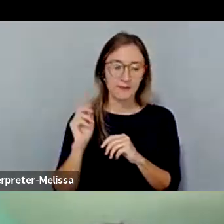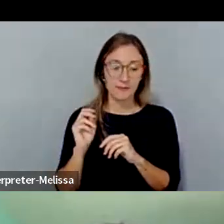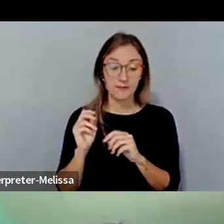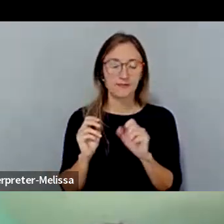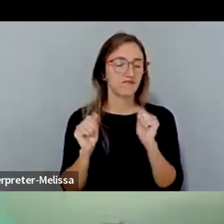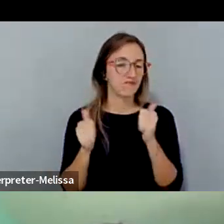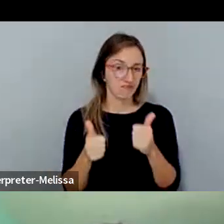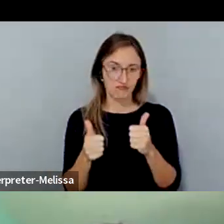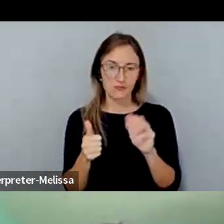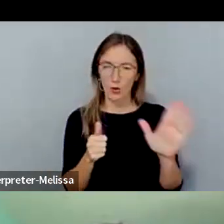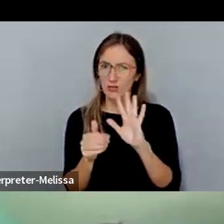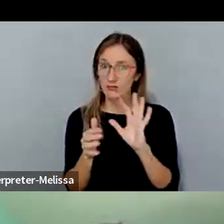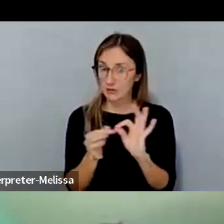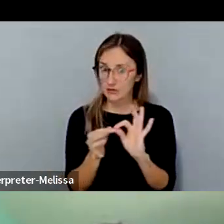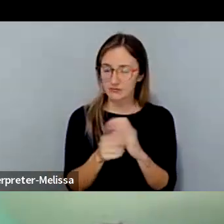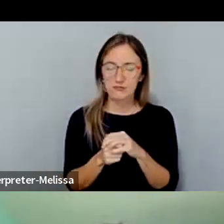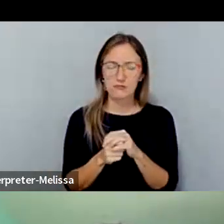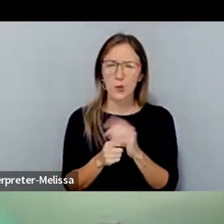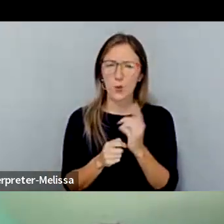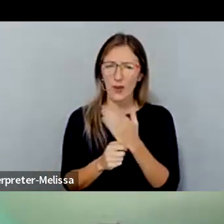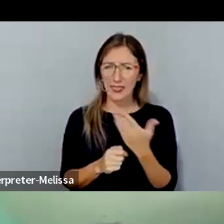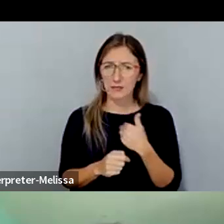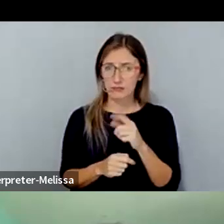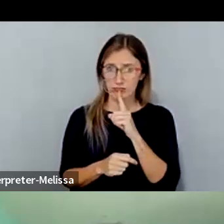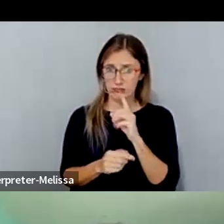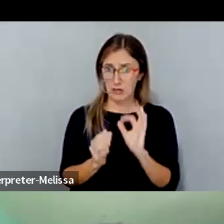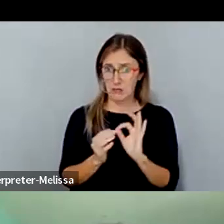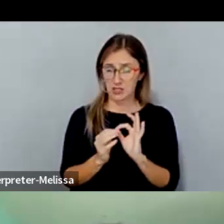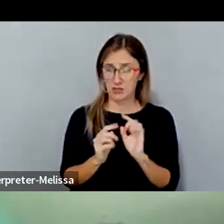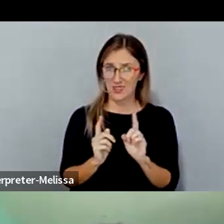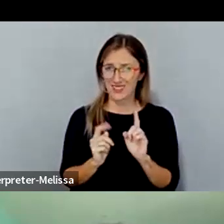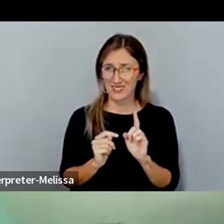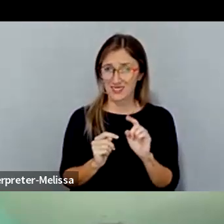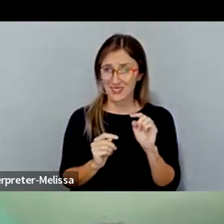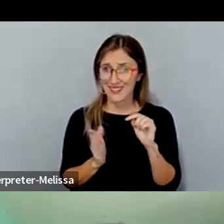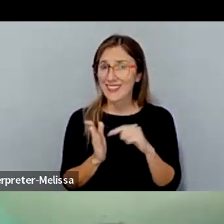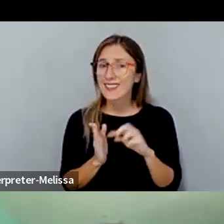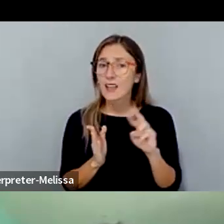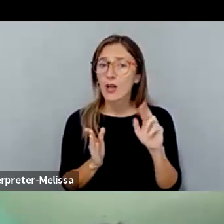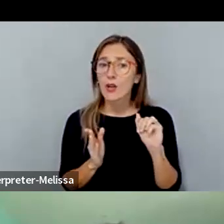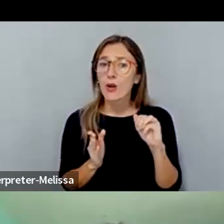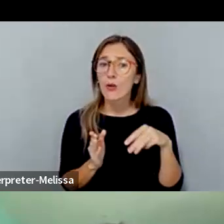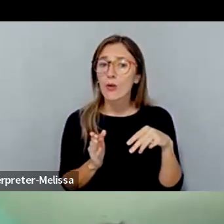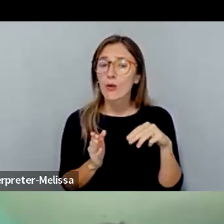before we dive a little bit more into this? I love everything that you